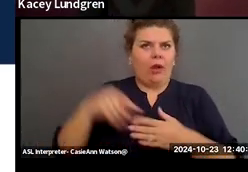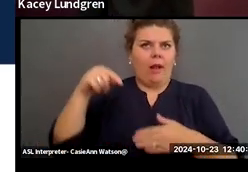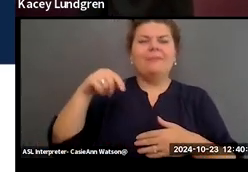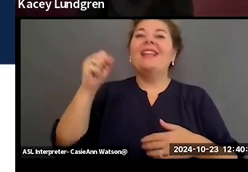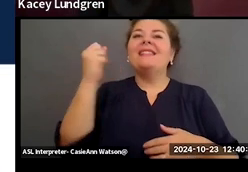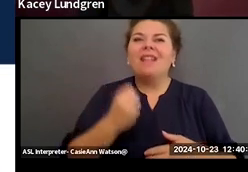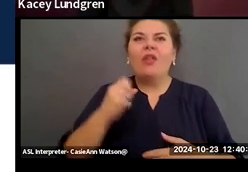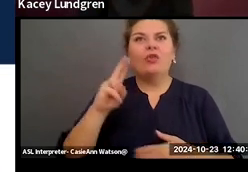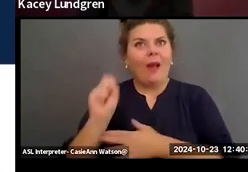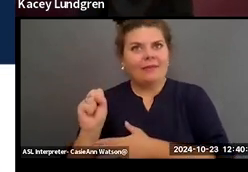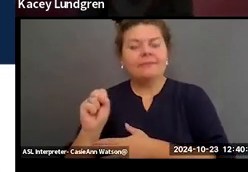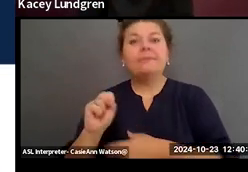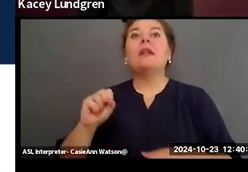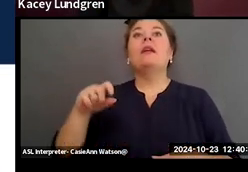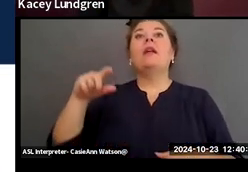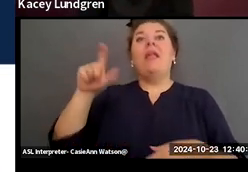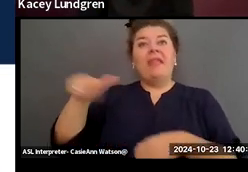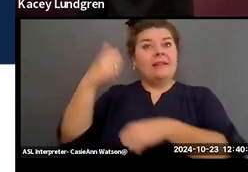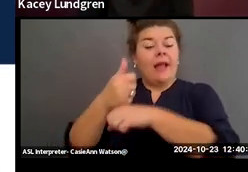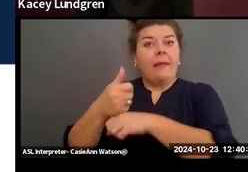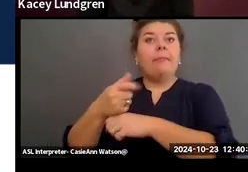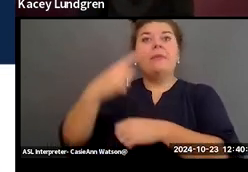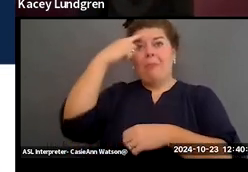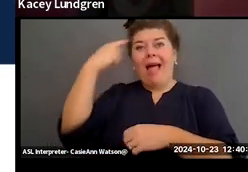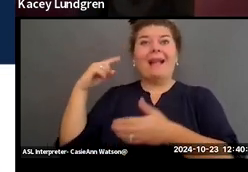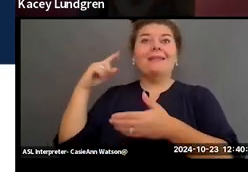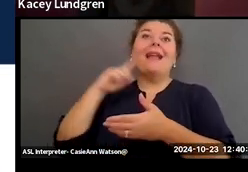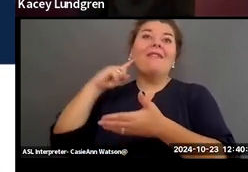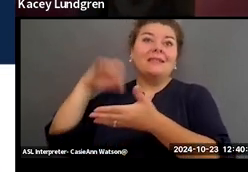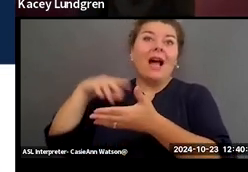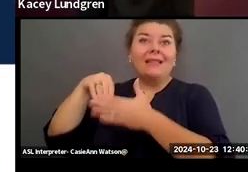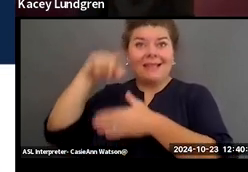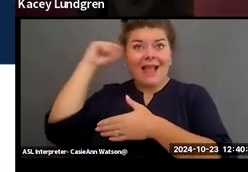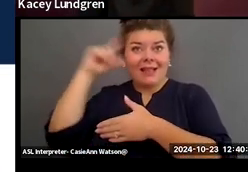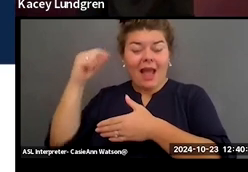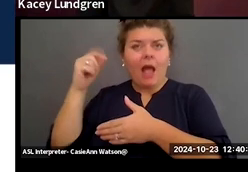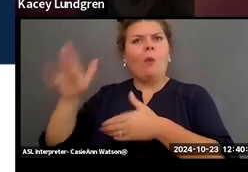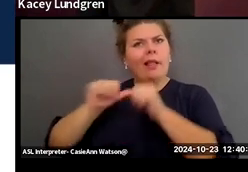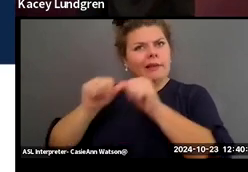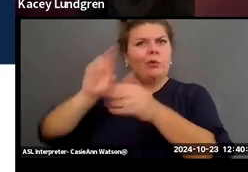the Center for Black Deaf Studies on their campus, which will continue to research and educate others